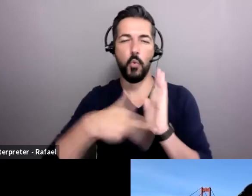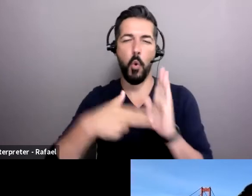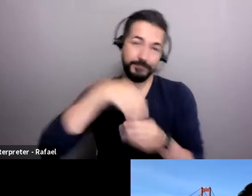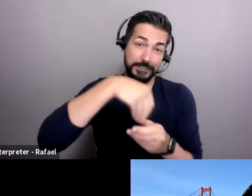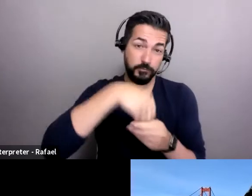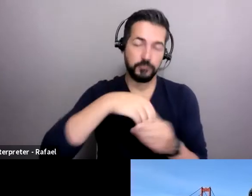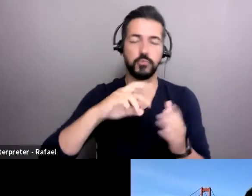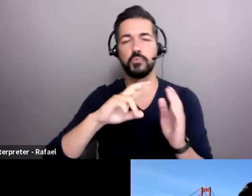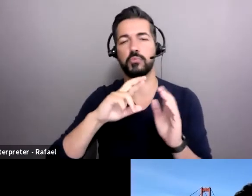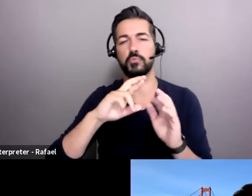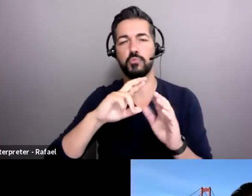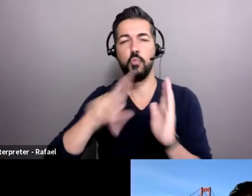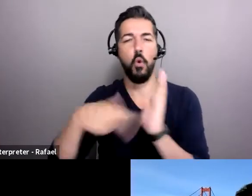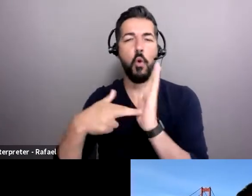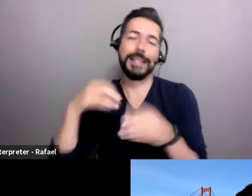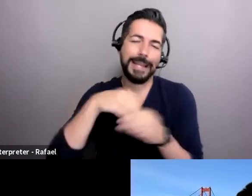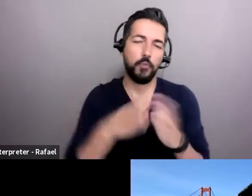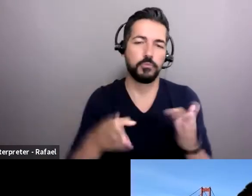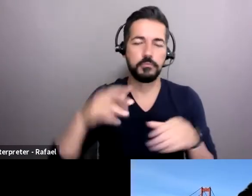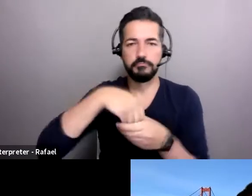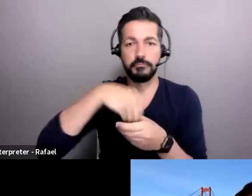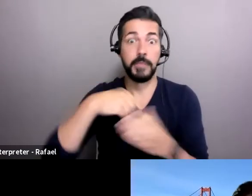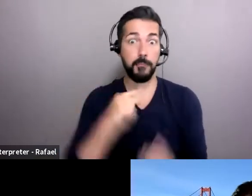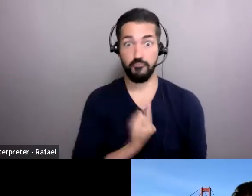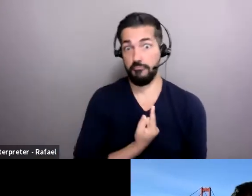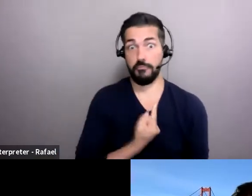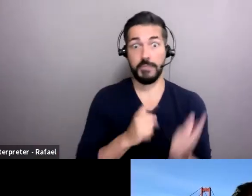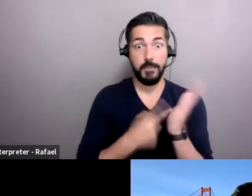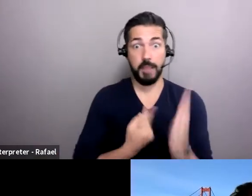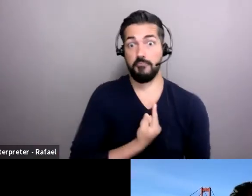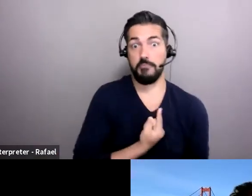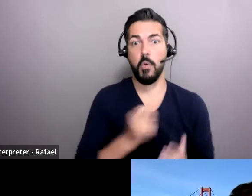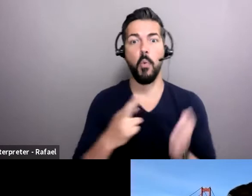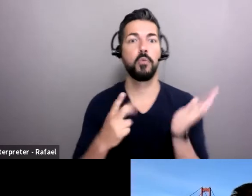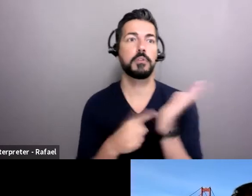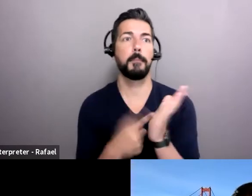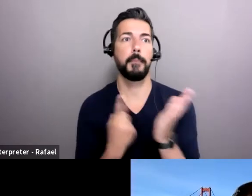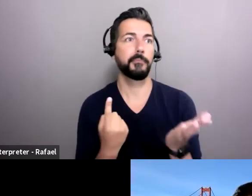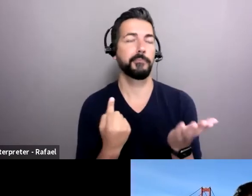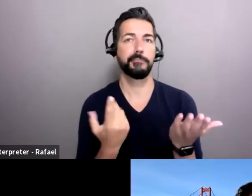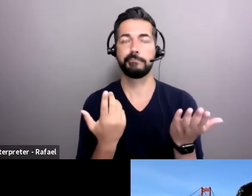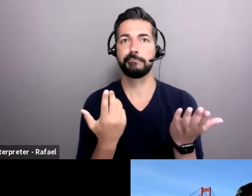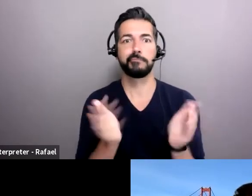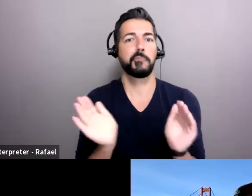been either the only in house SEO or just a very small team,